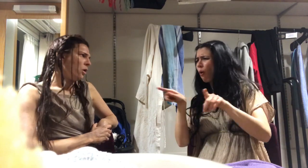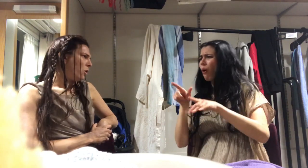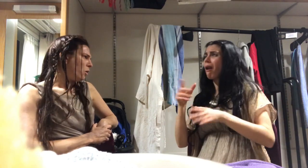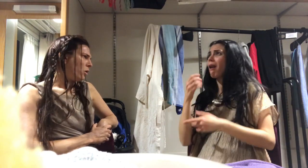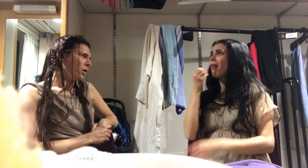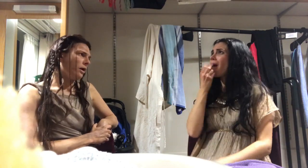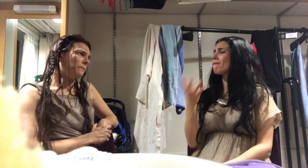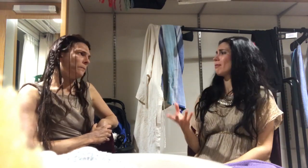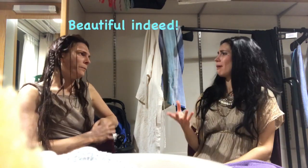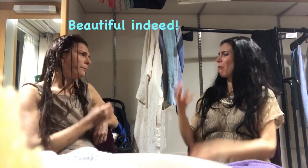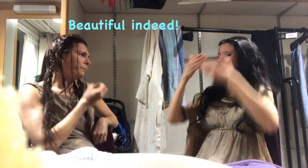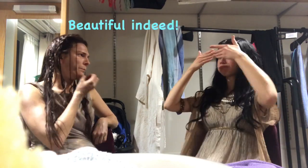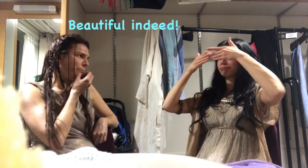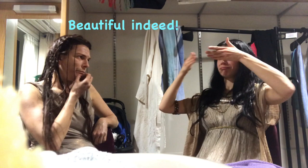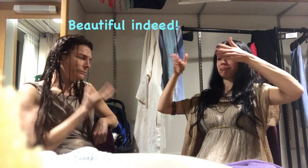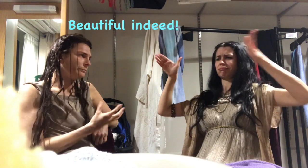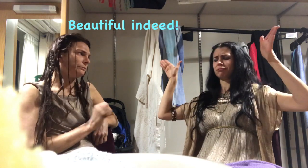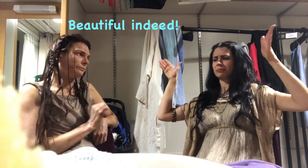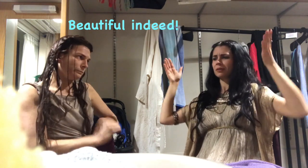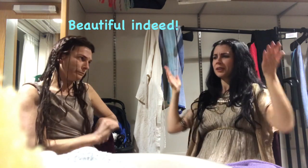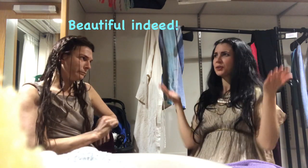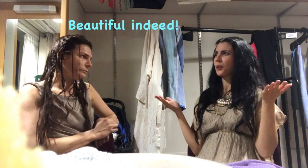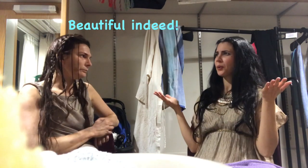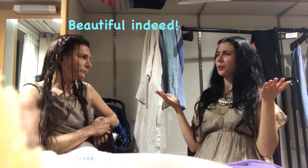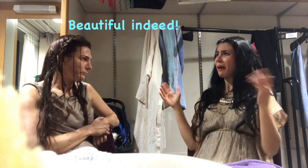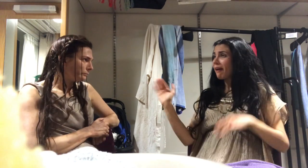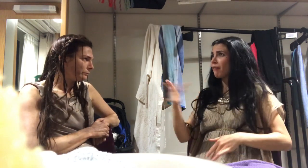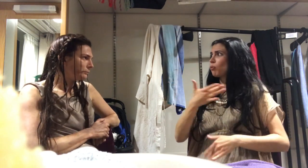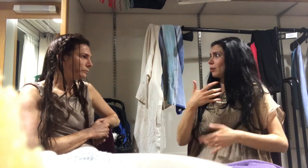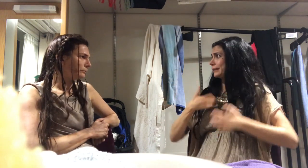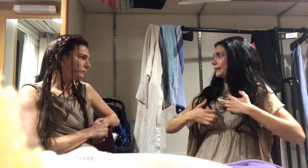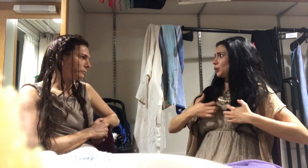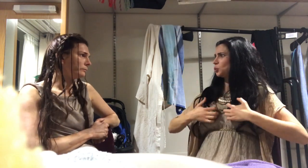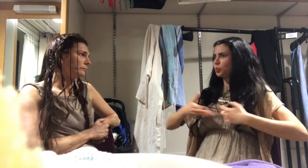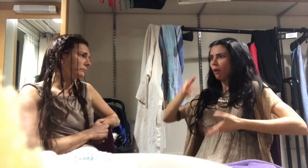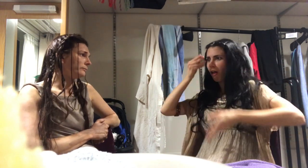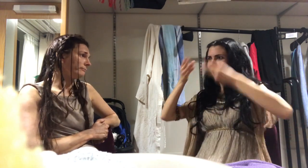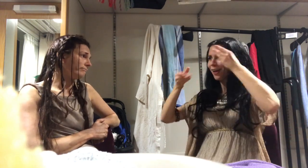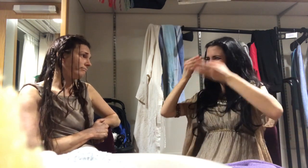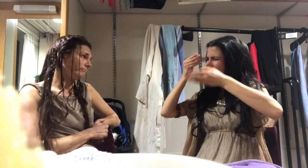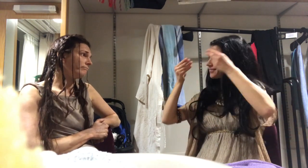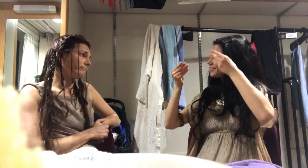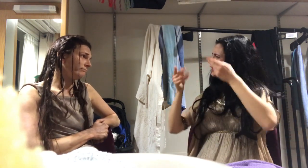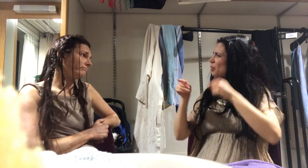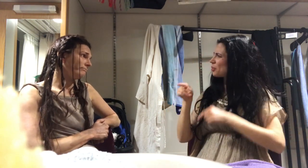They are so lovely! Open minded! Everyone is so keen to learn!